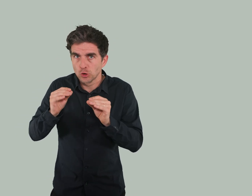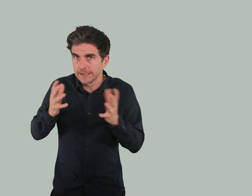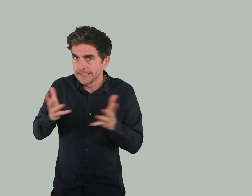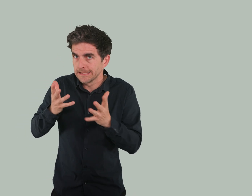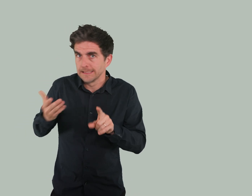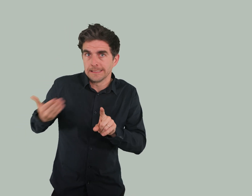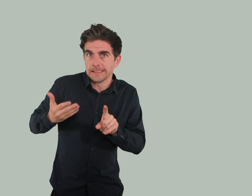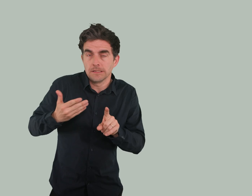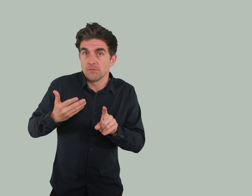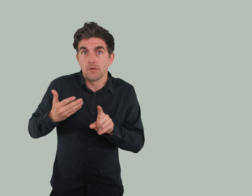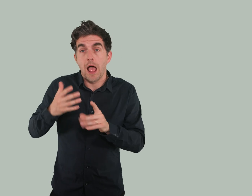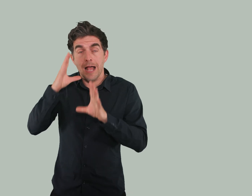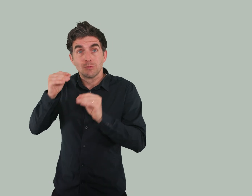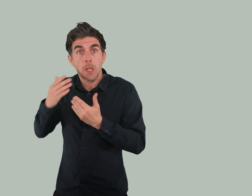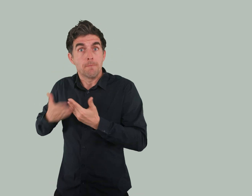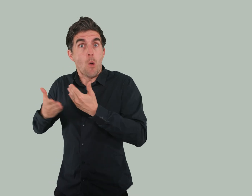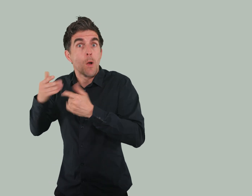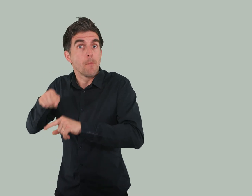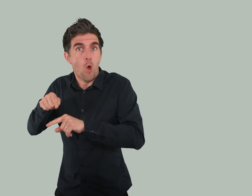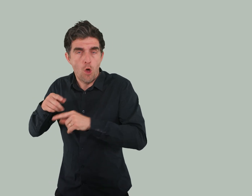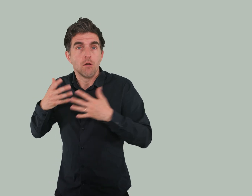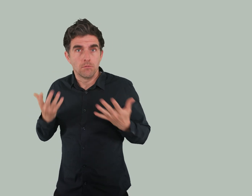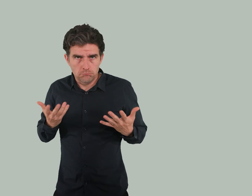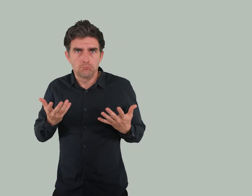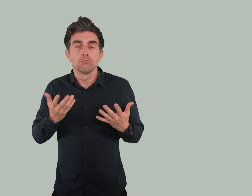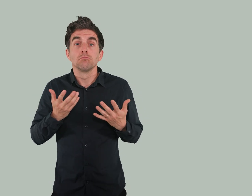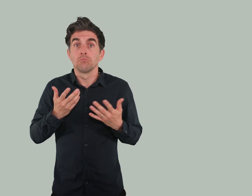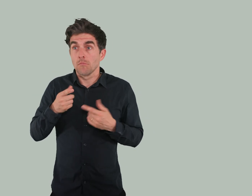in part, compensated for by the education system doing more.